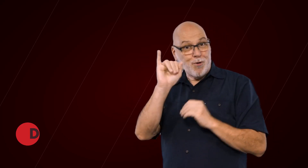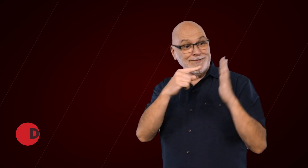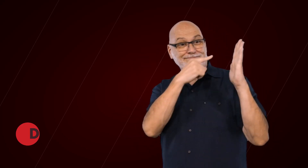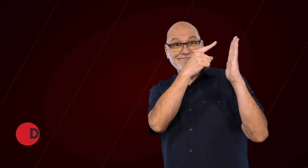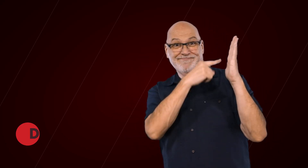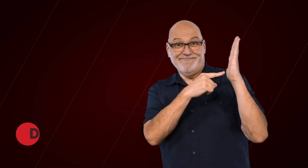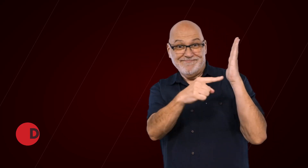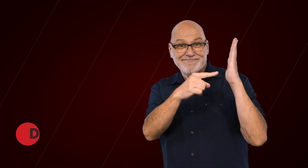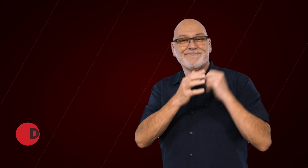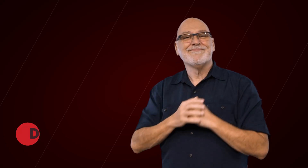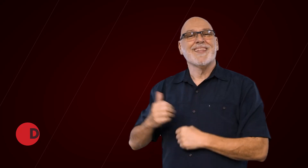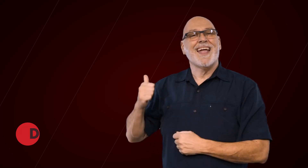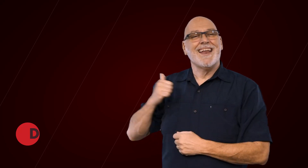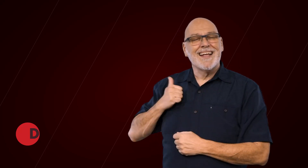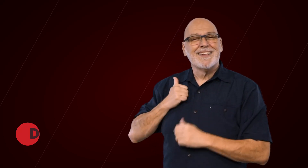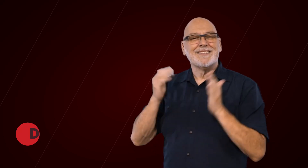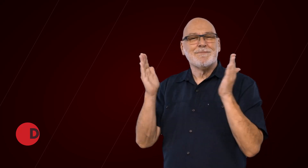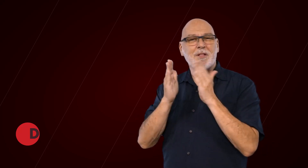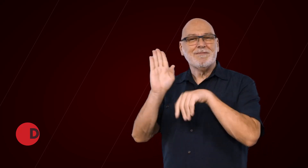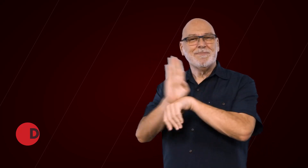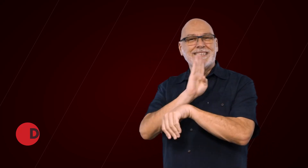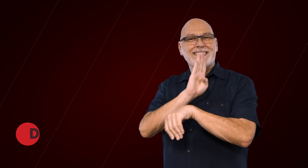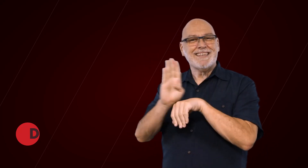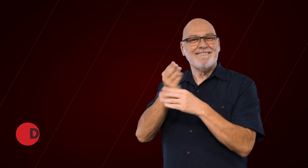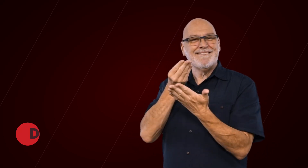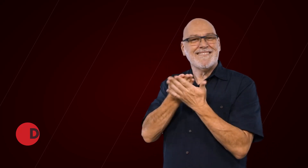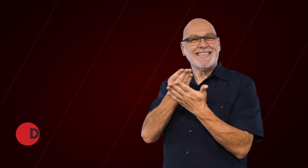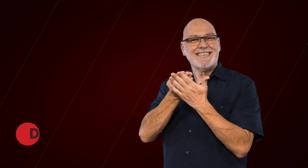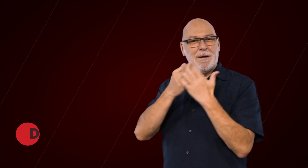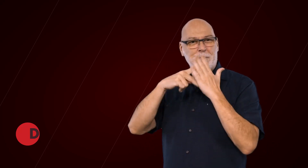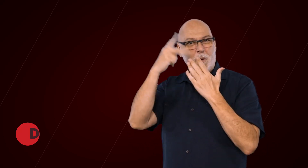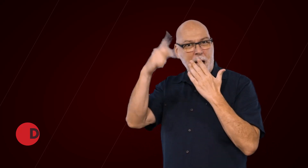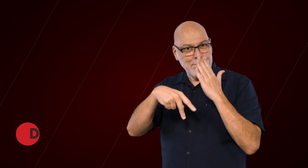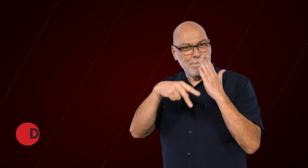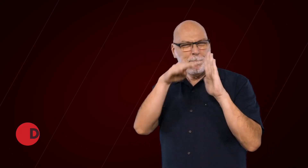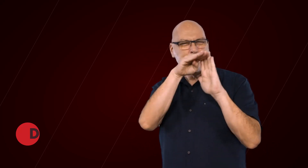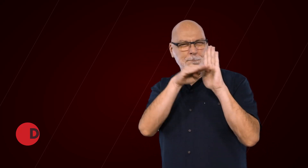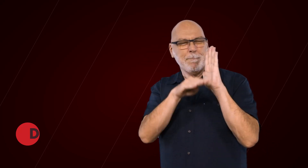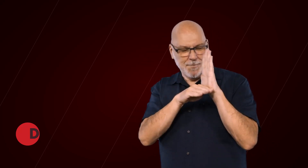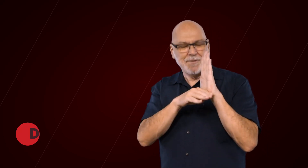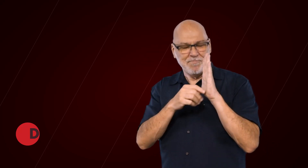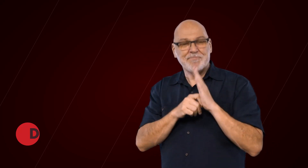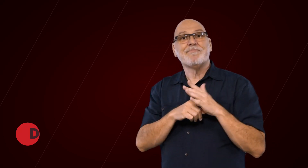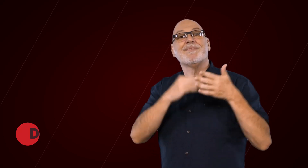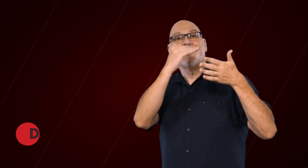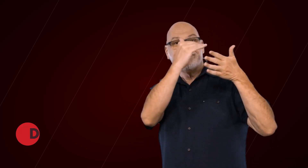They also list a Canada Small Business Financing Program,